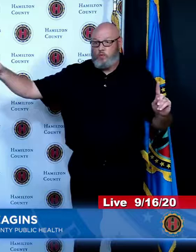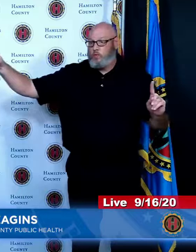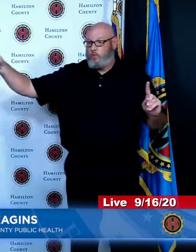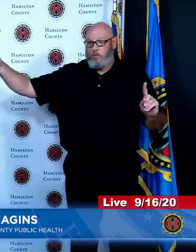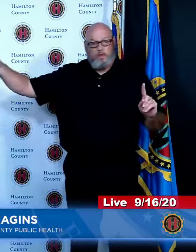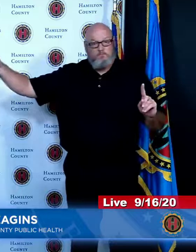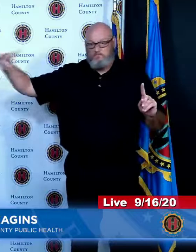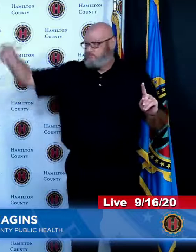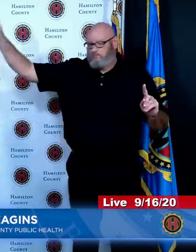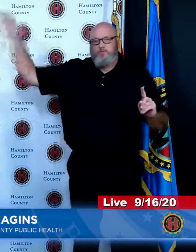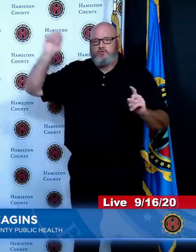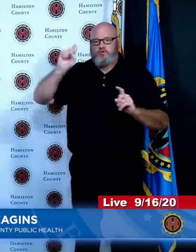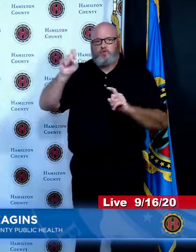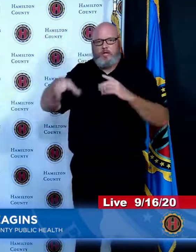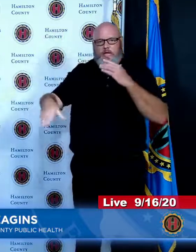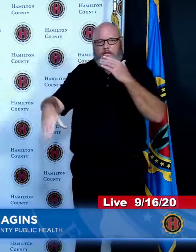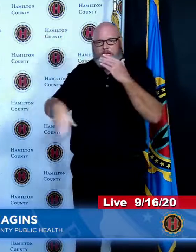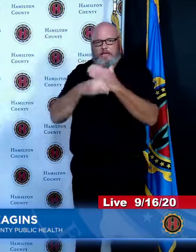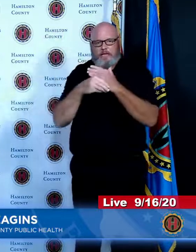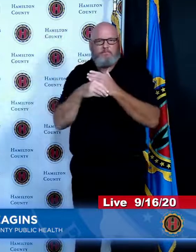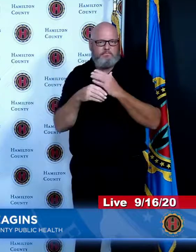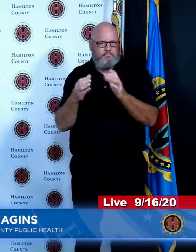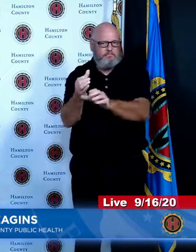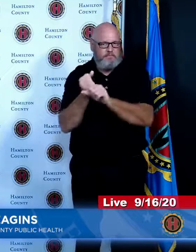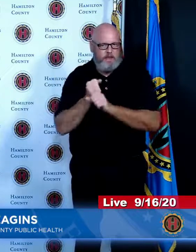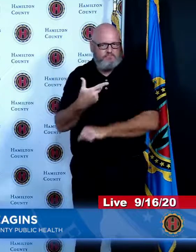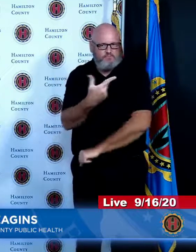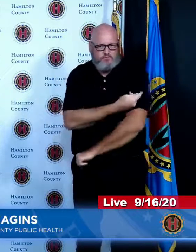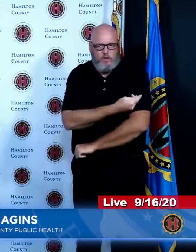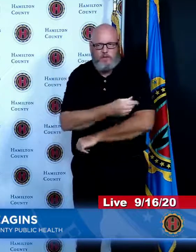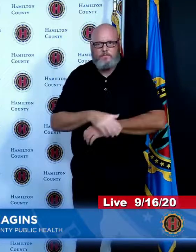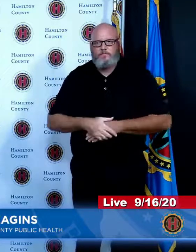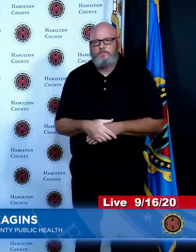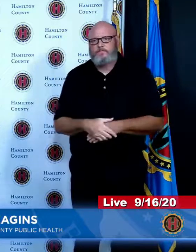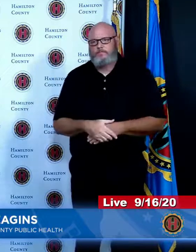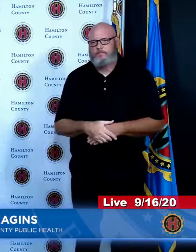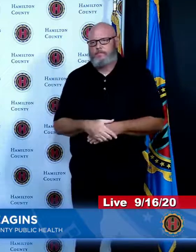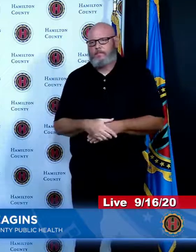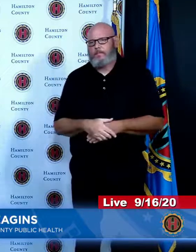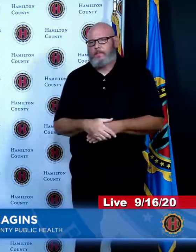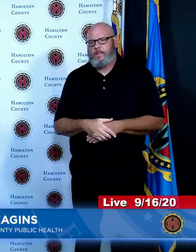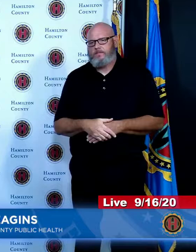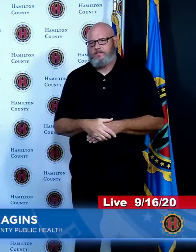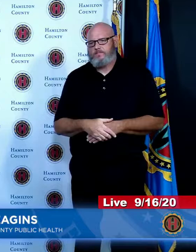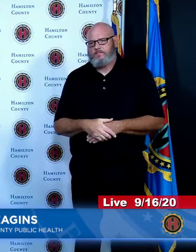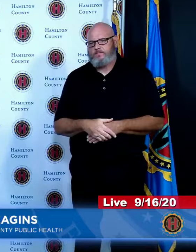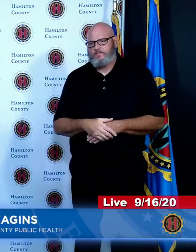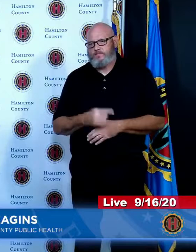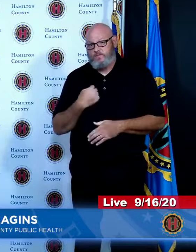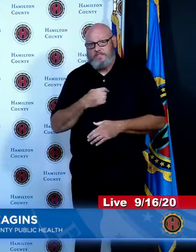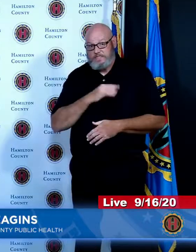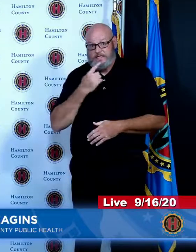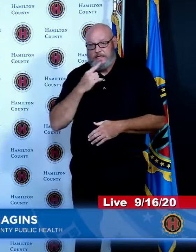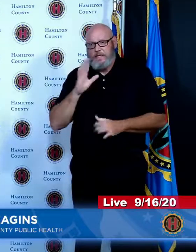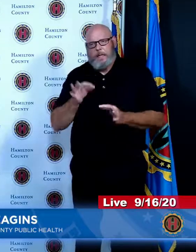reasonably available and so every year we say how important the flu vaccine this year it's even more important